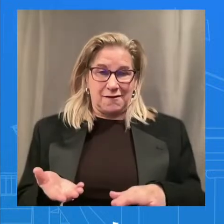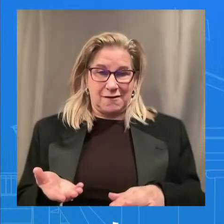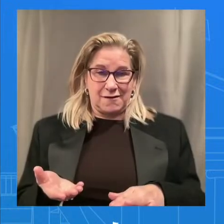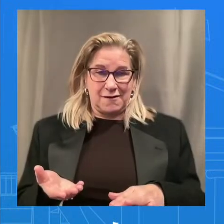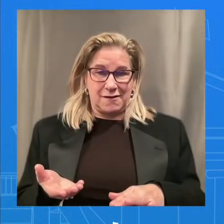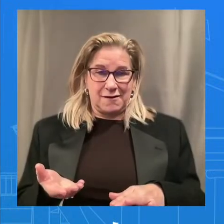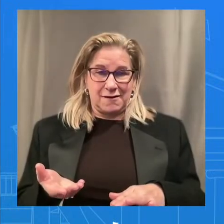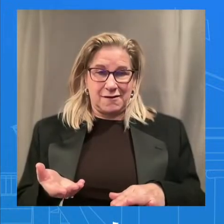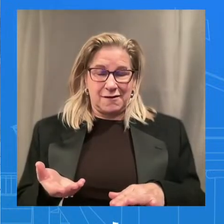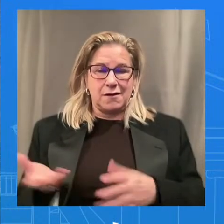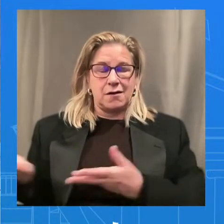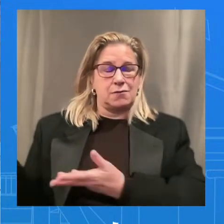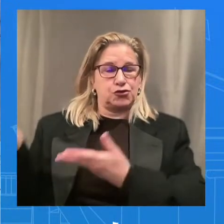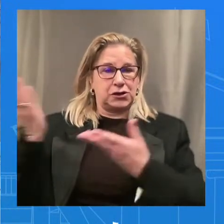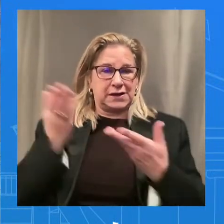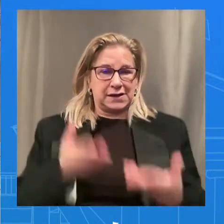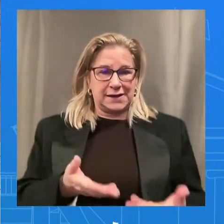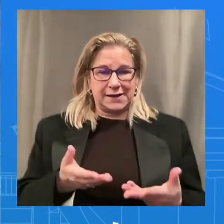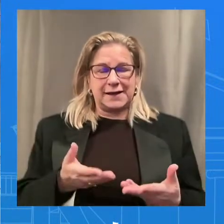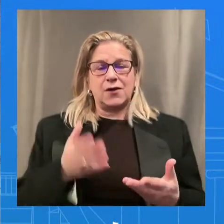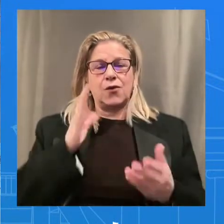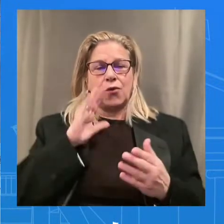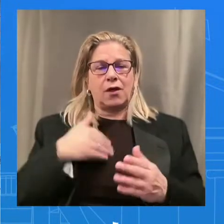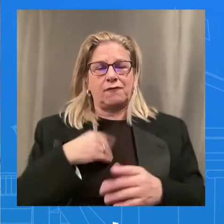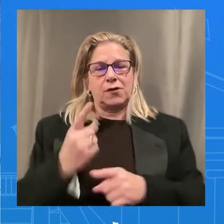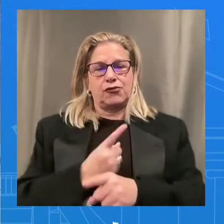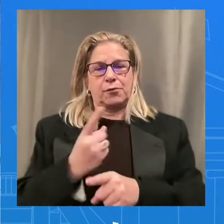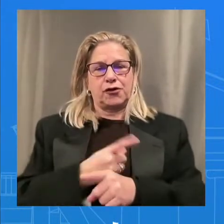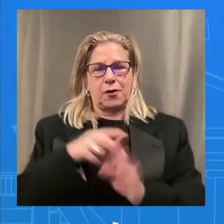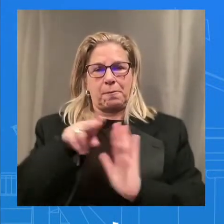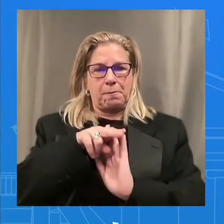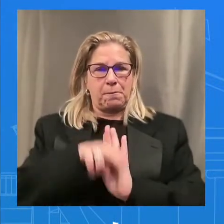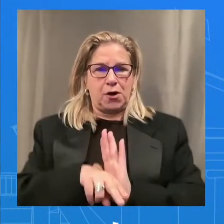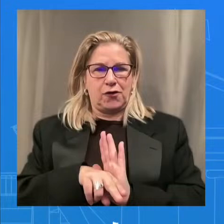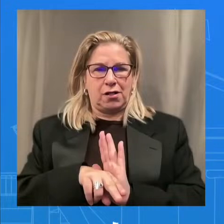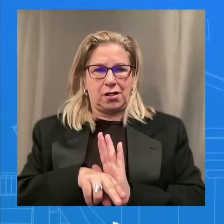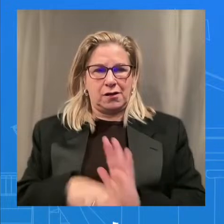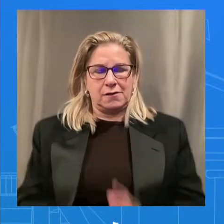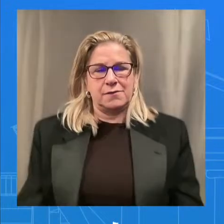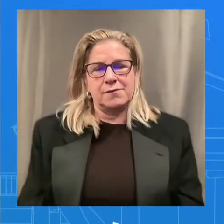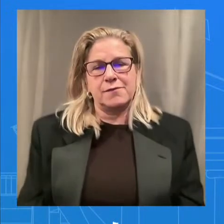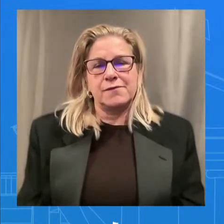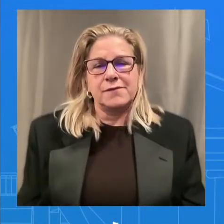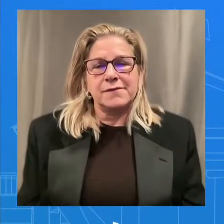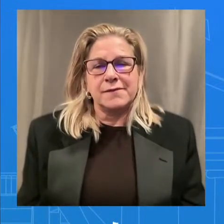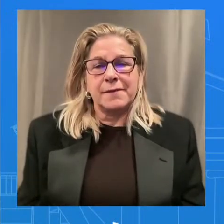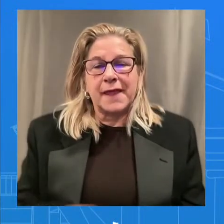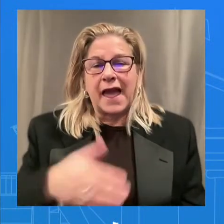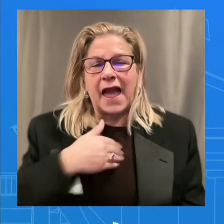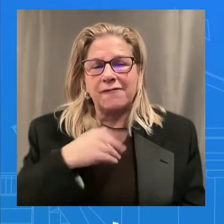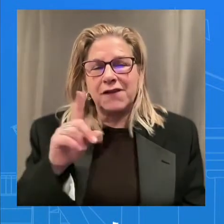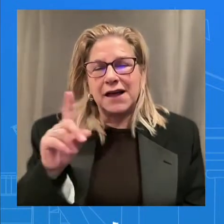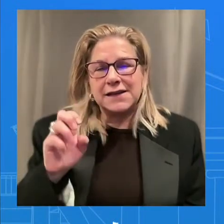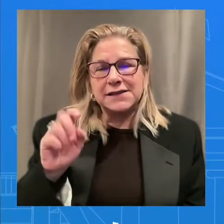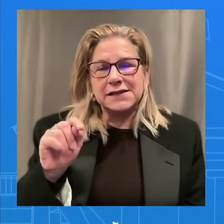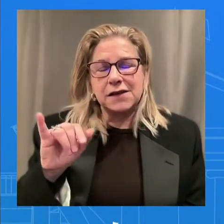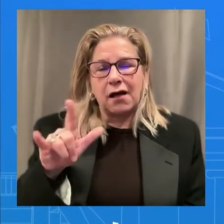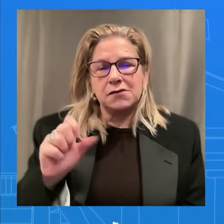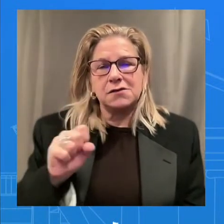The Press: So, would they be in the first phase? Mr. Sullivan: So, like I said, the details of how exactly this is going to play out are being hammered out in the endgame, and I can’t report to you